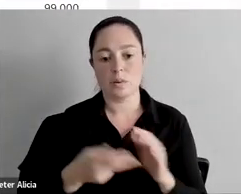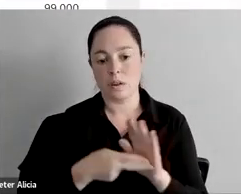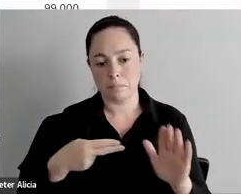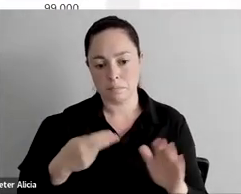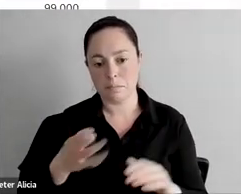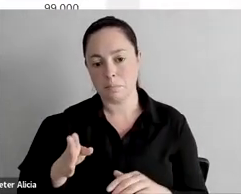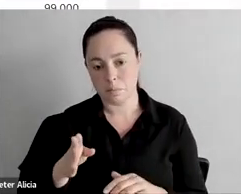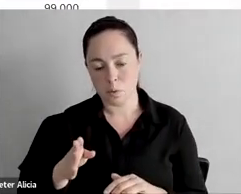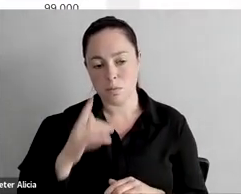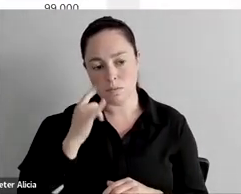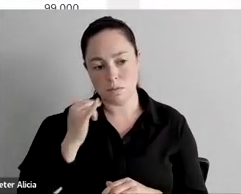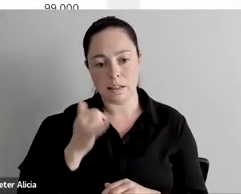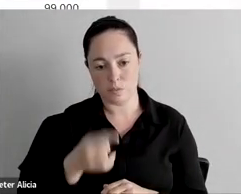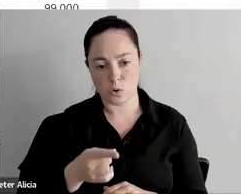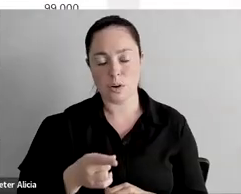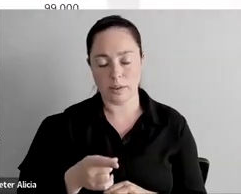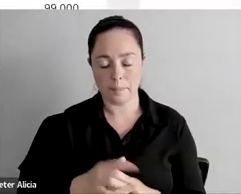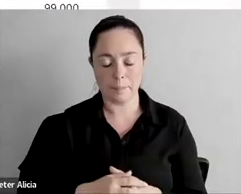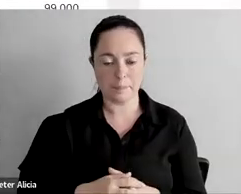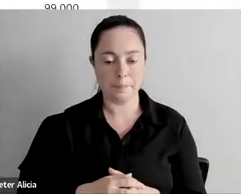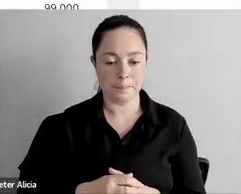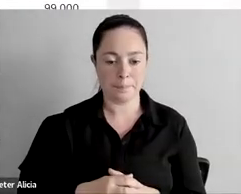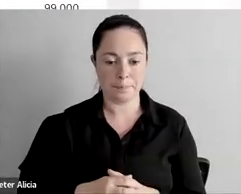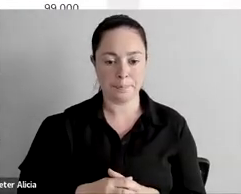that only California is highlighted.